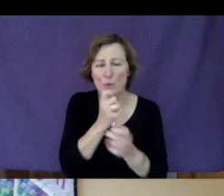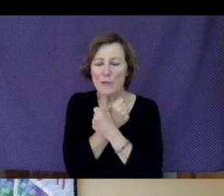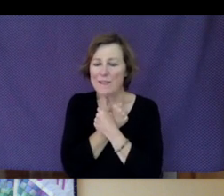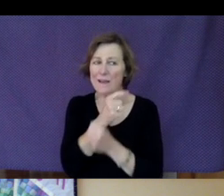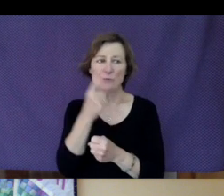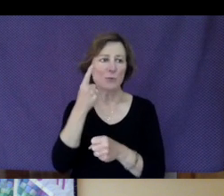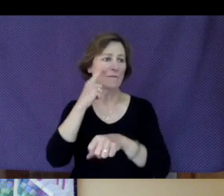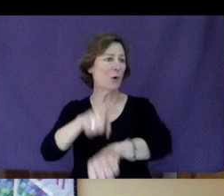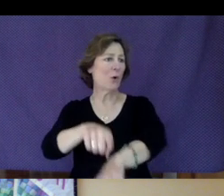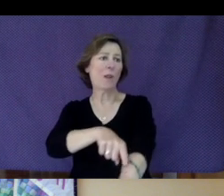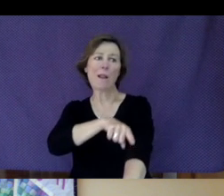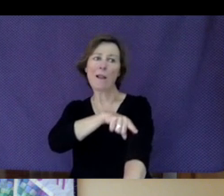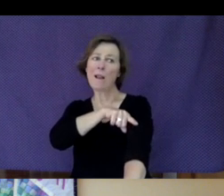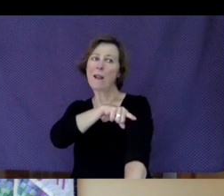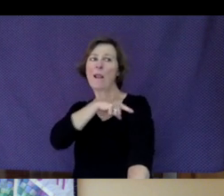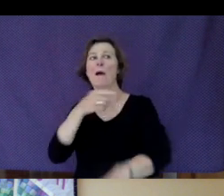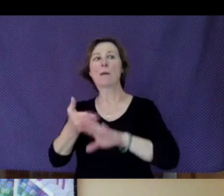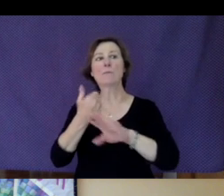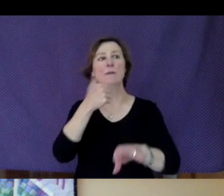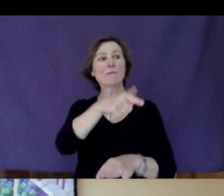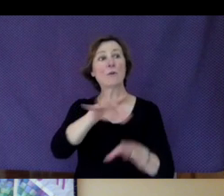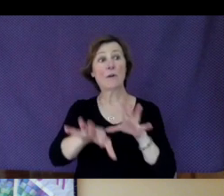Before you found your way into our family